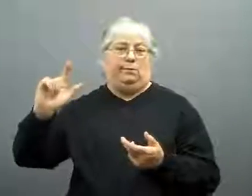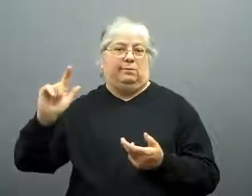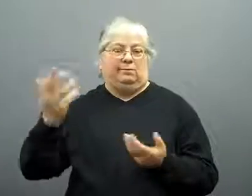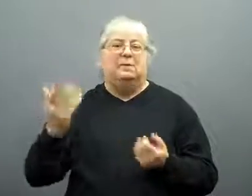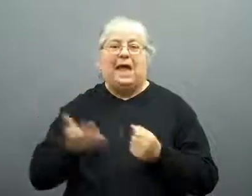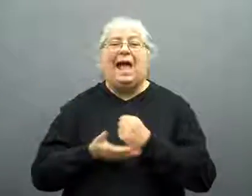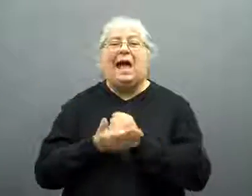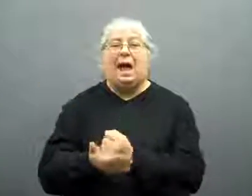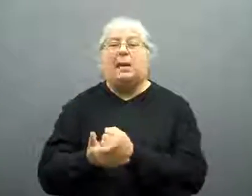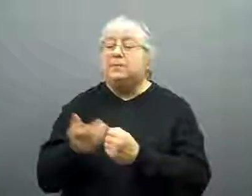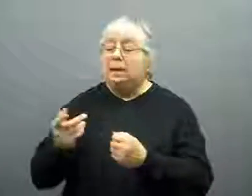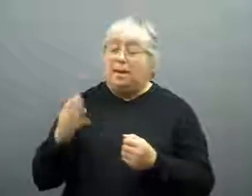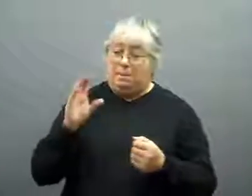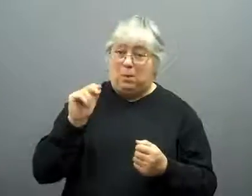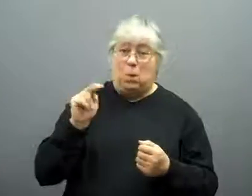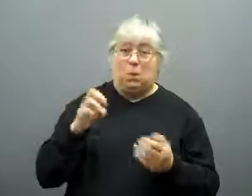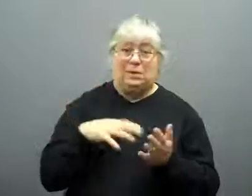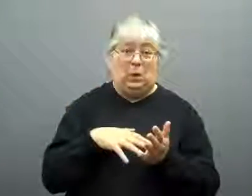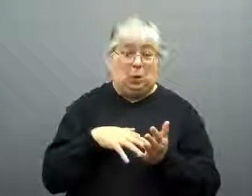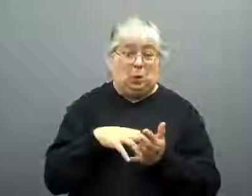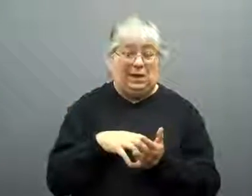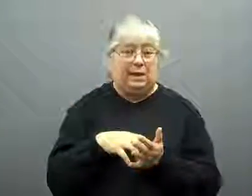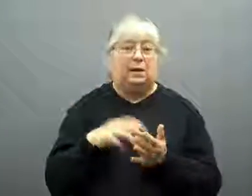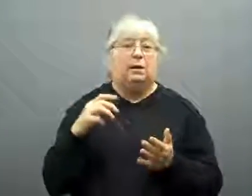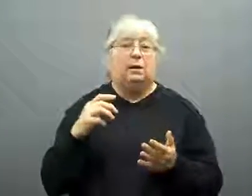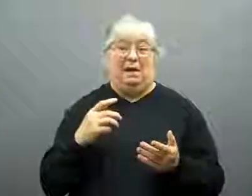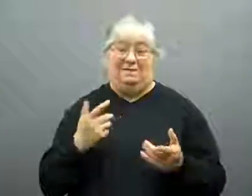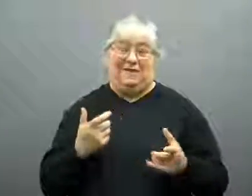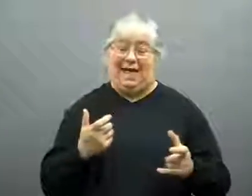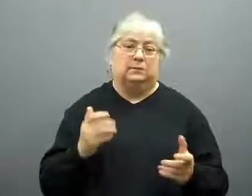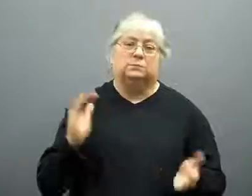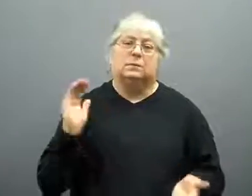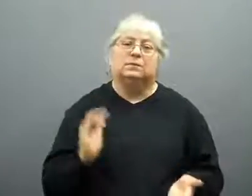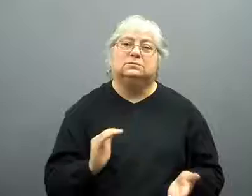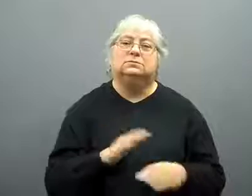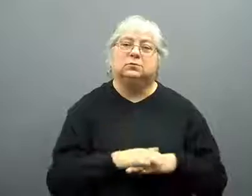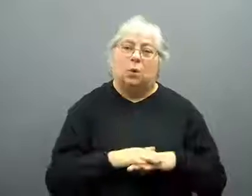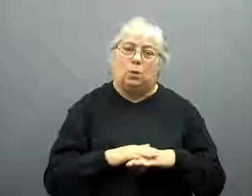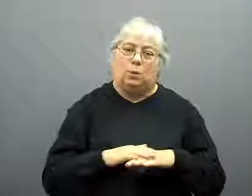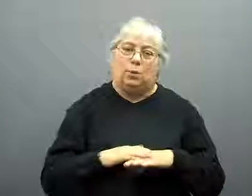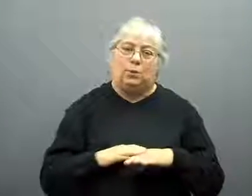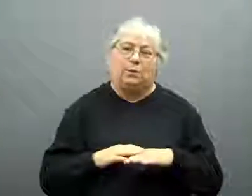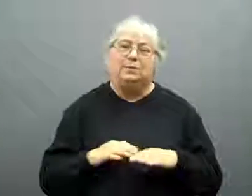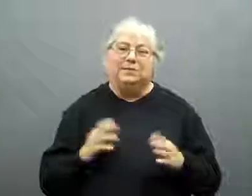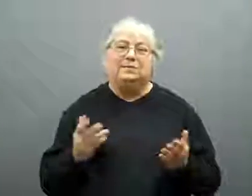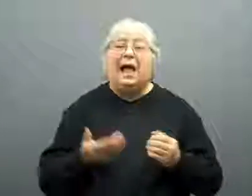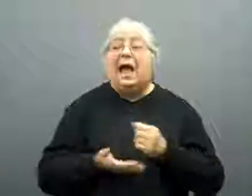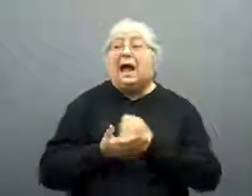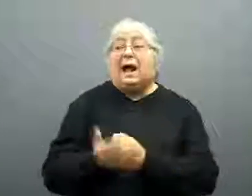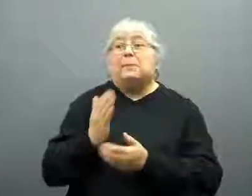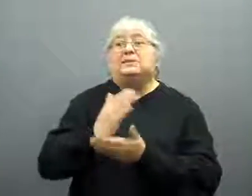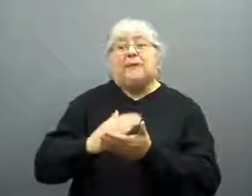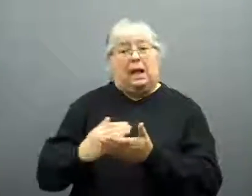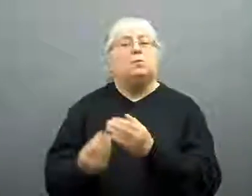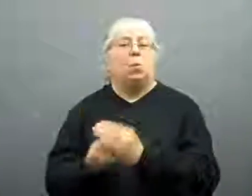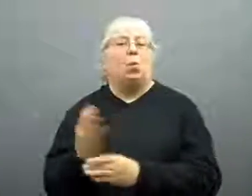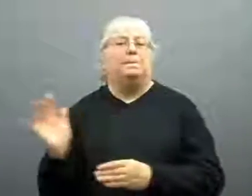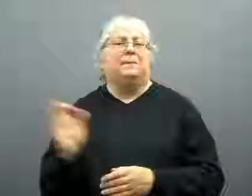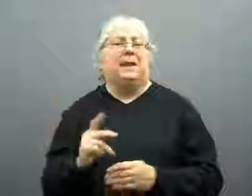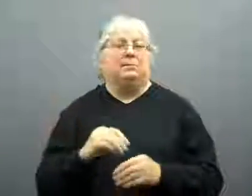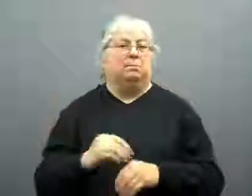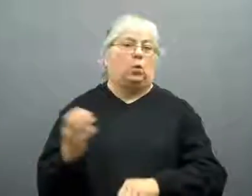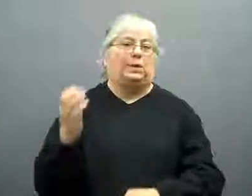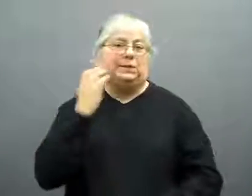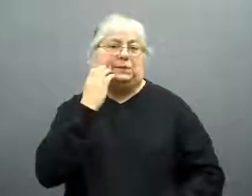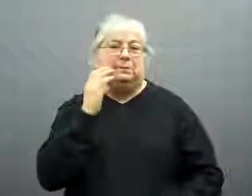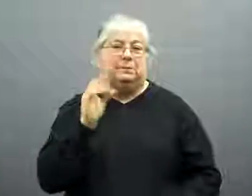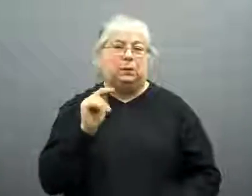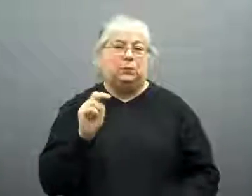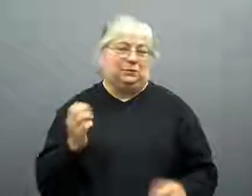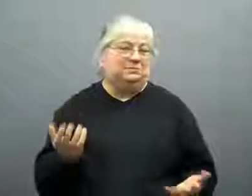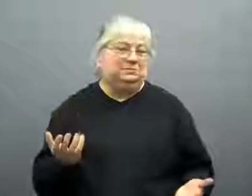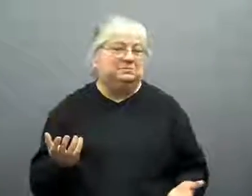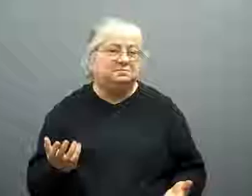It slows down the process of bone degeneration,